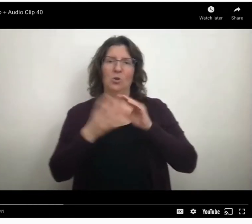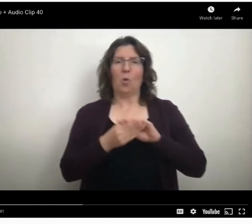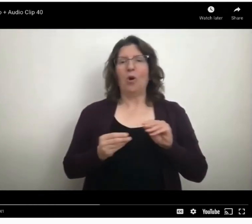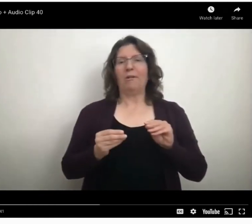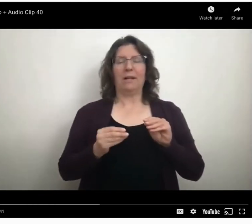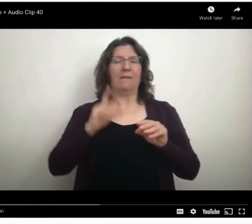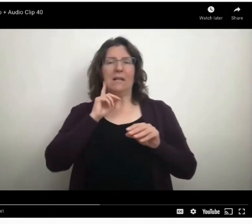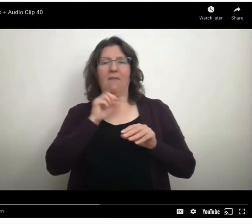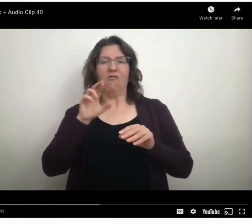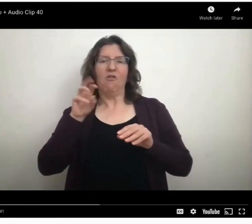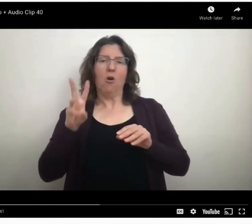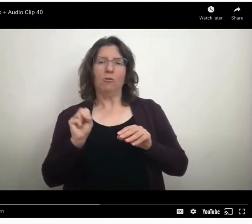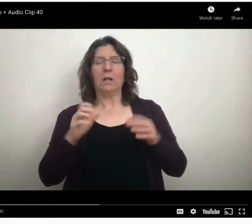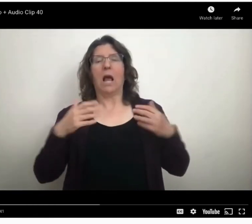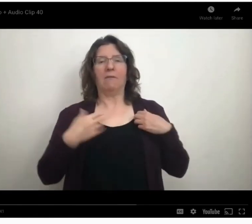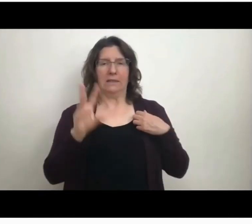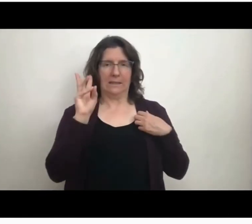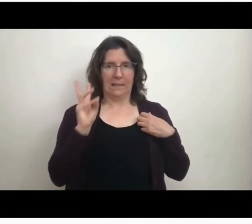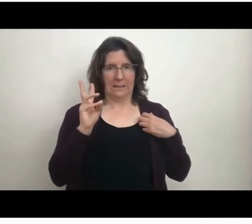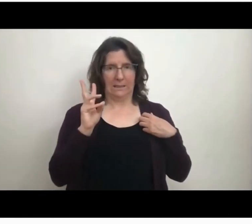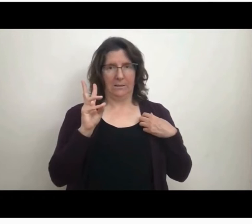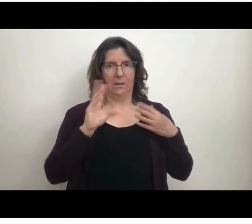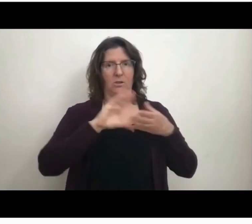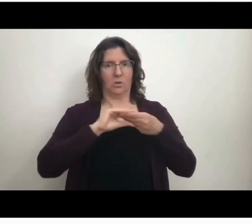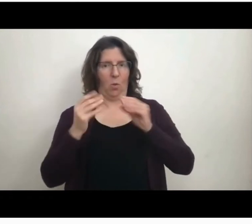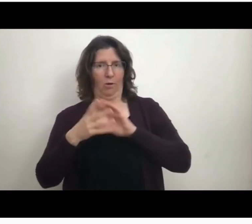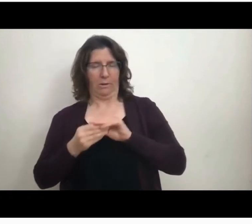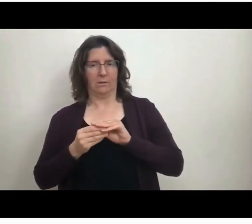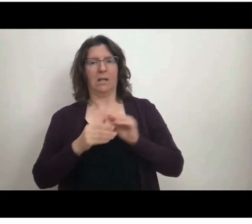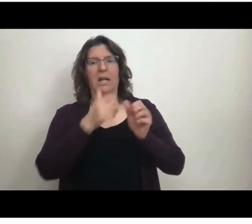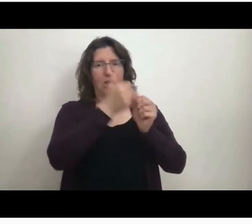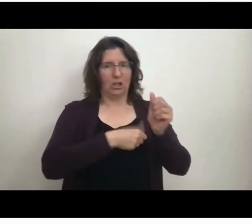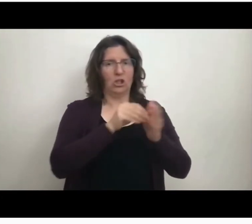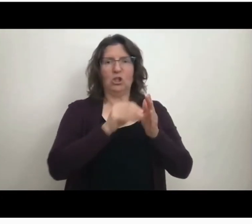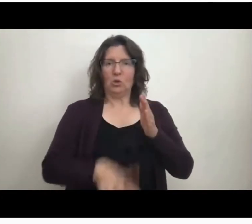The "Deaf Crows" production has six stories.